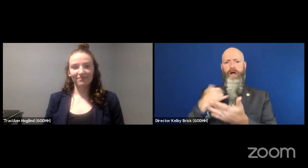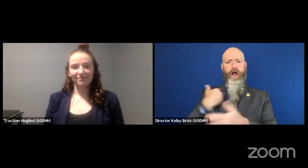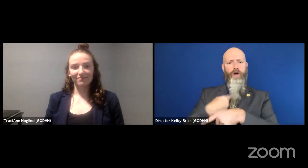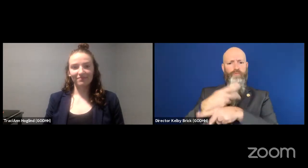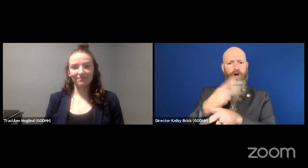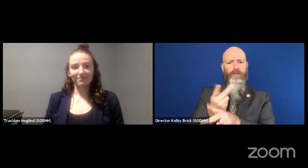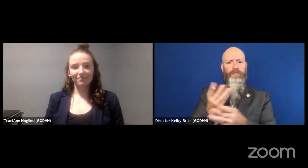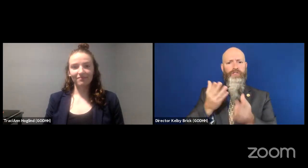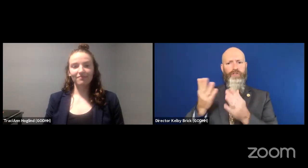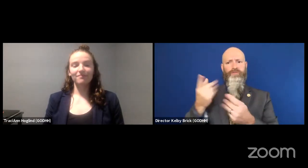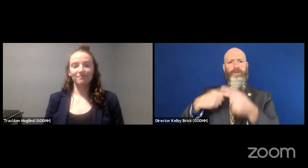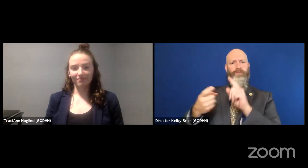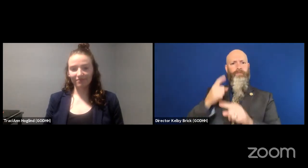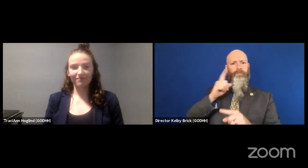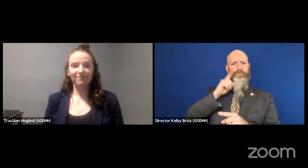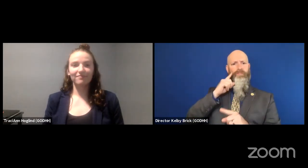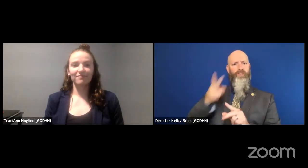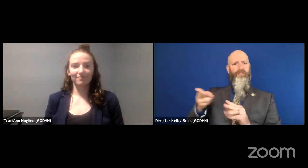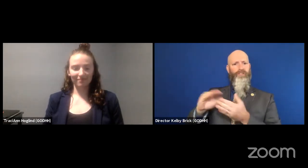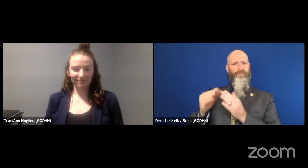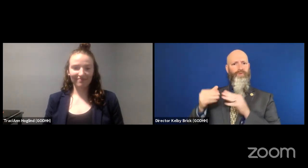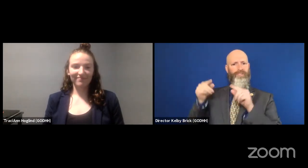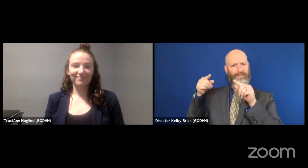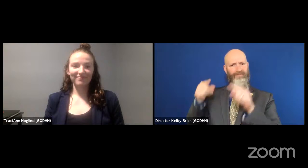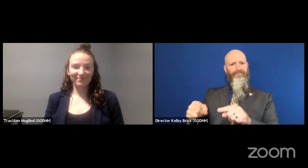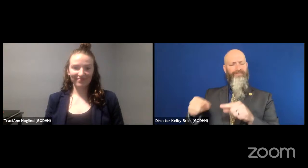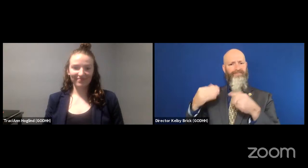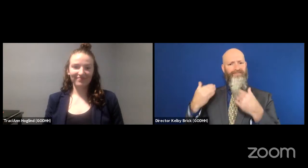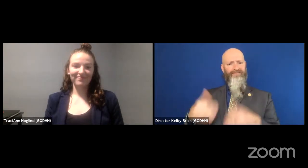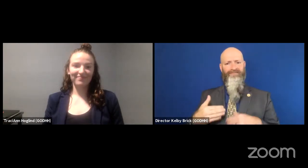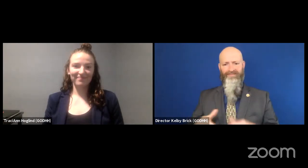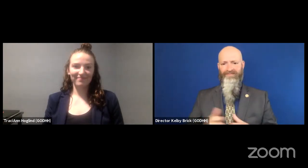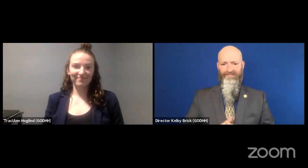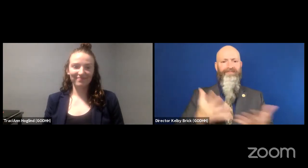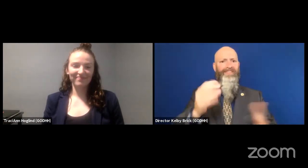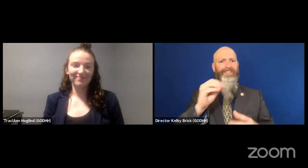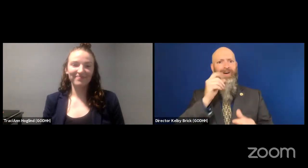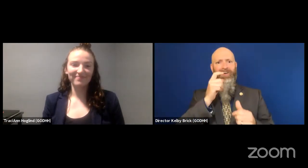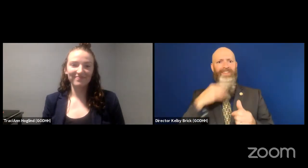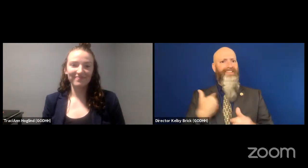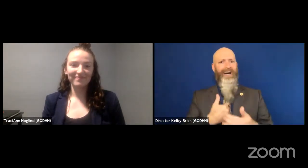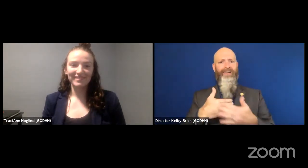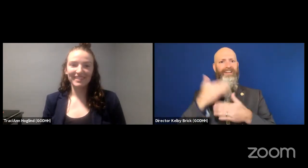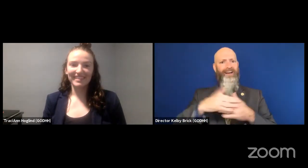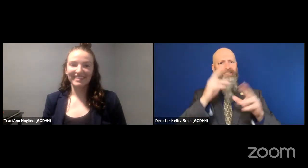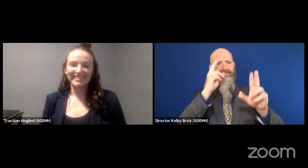collaborating and supporting our deaf ego system and ensure when possible we're contributing